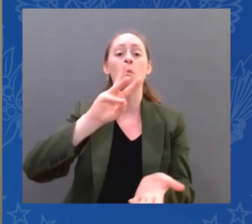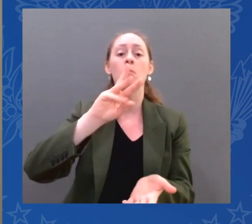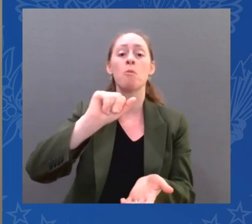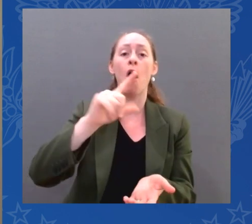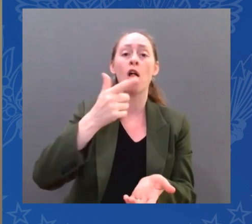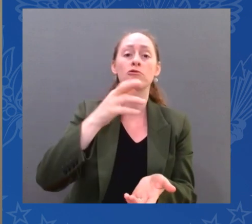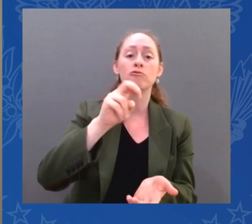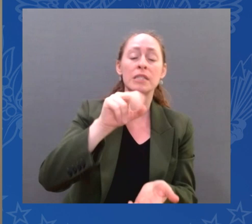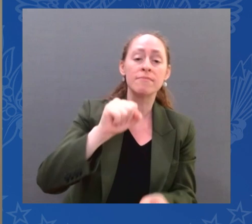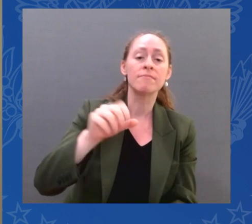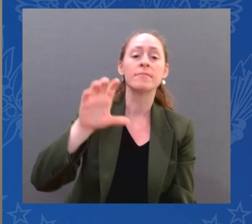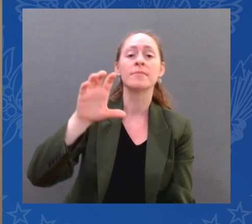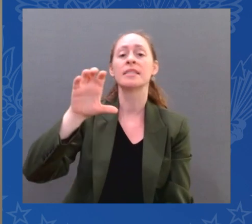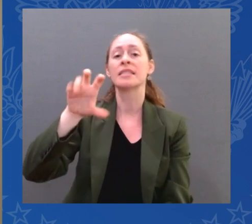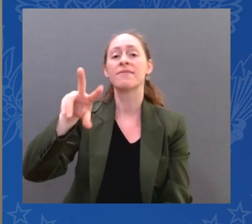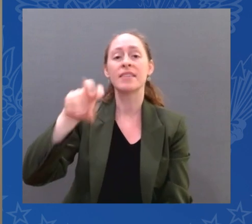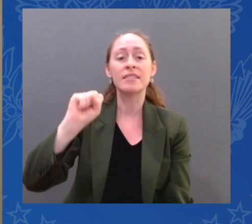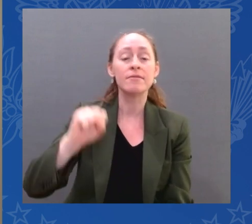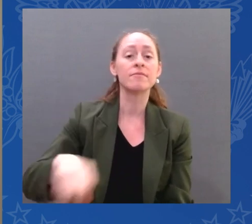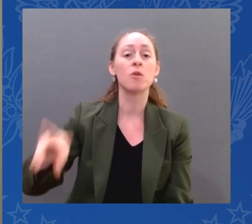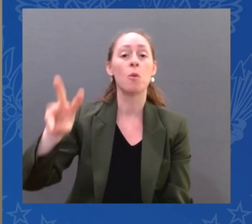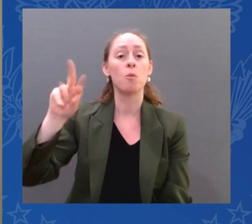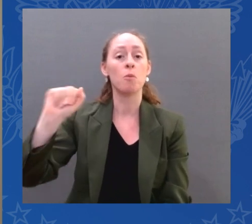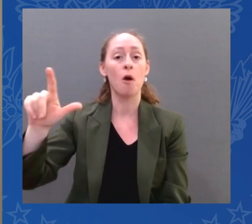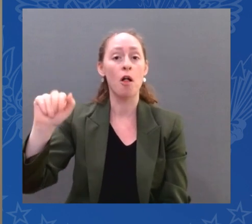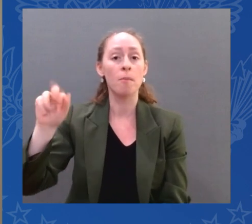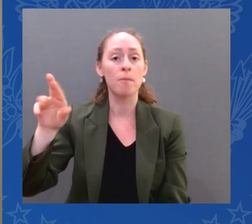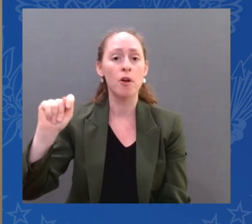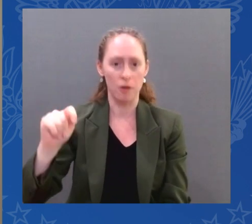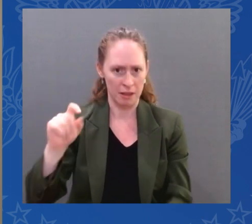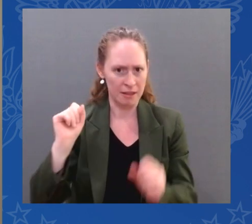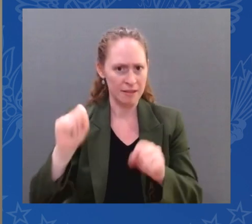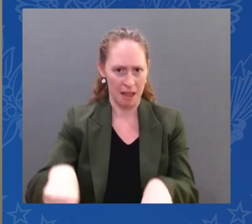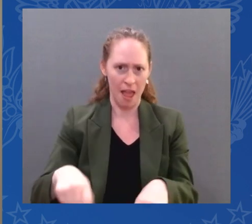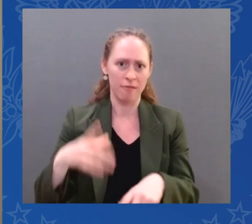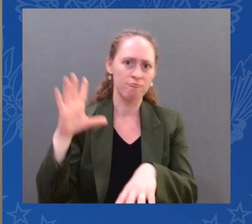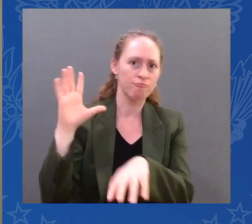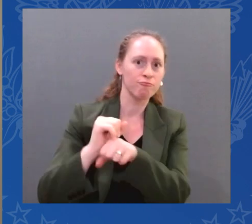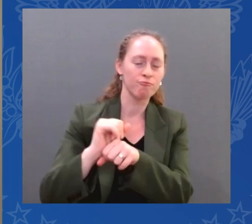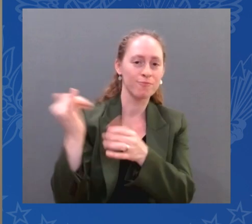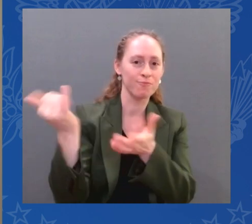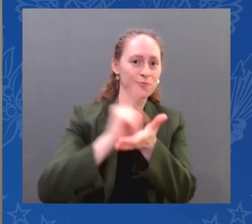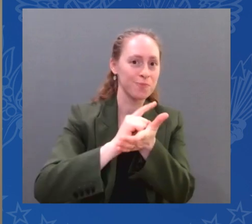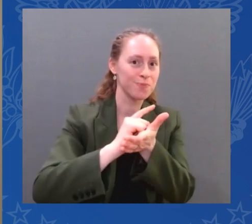for later this week. And starting today, you can go to Vaccines.gov